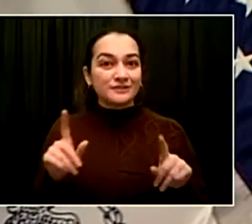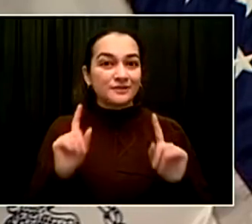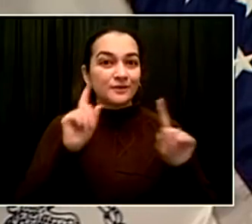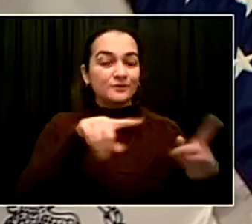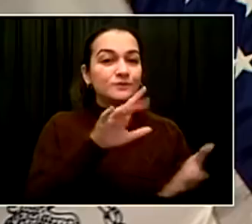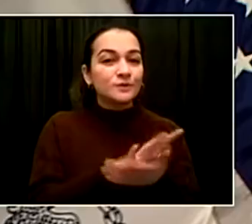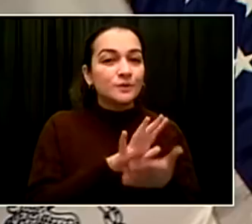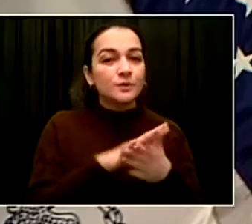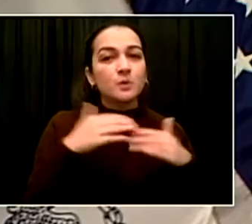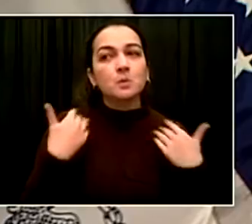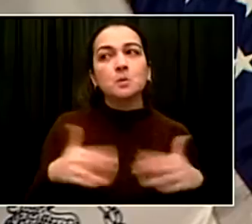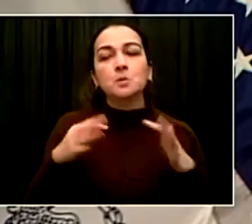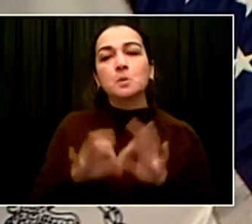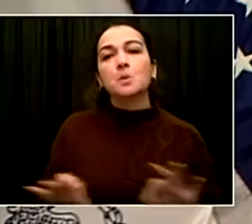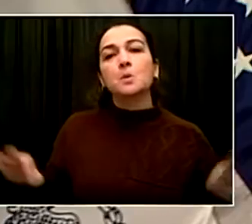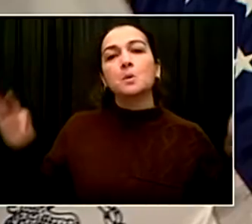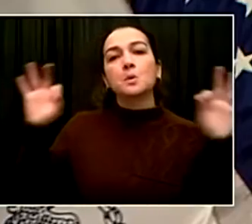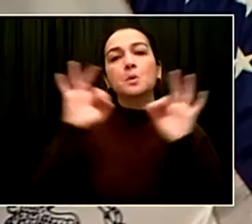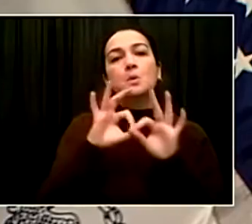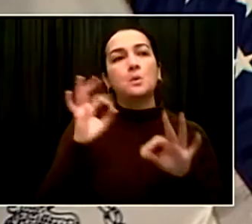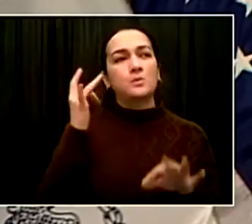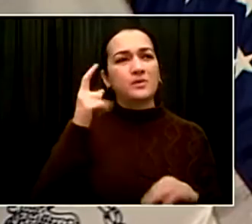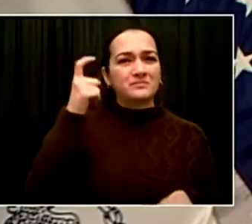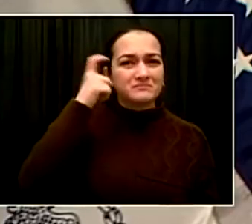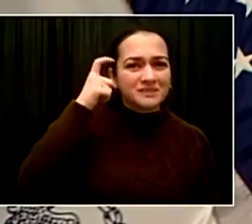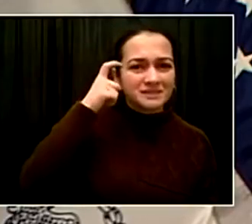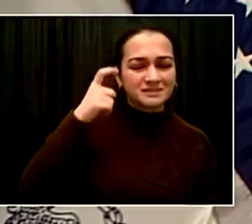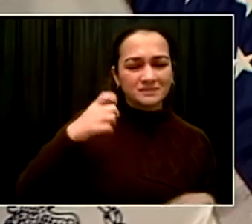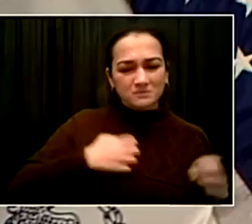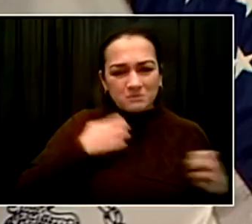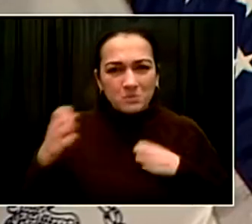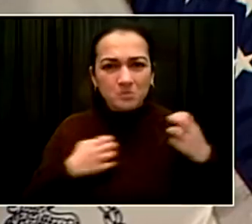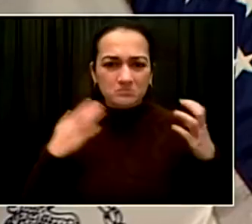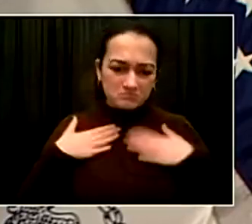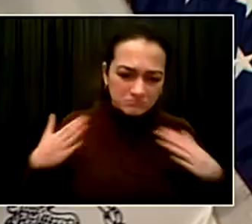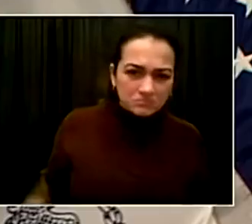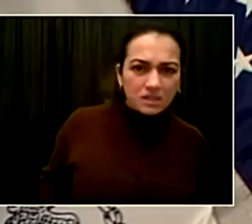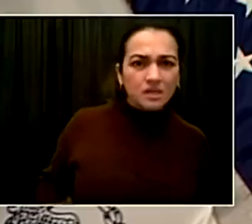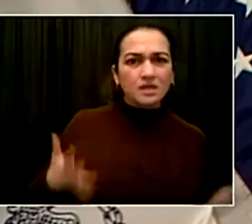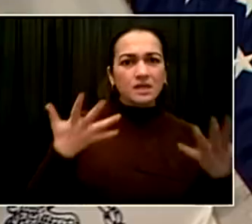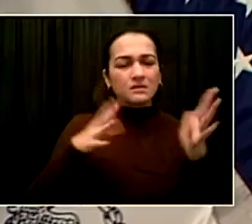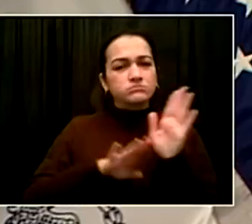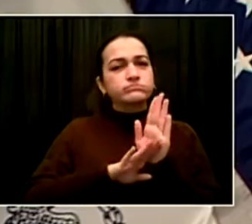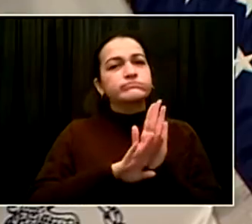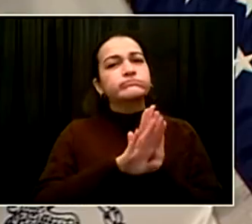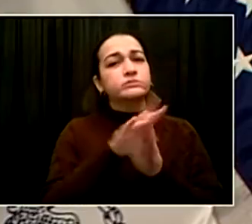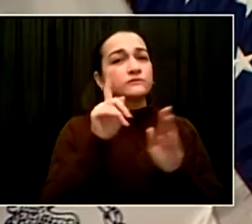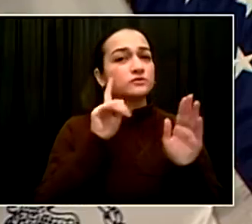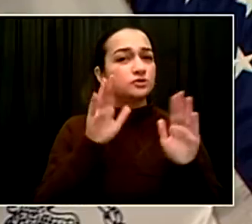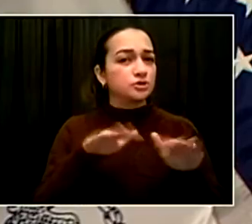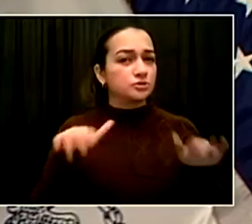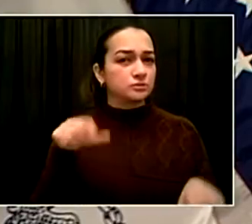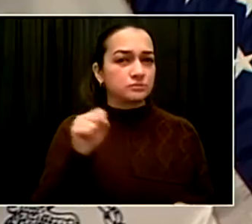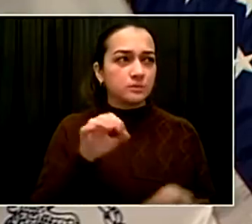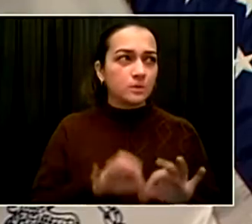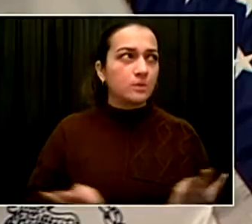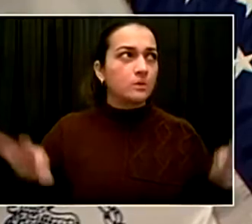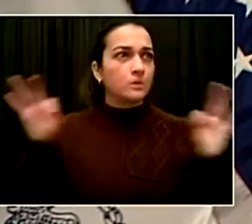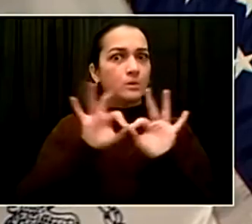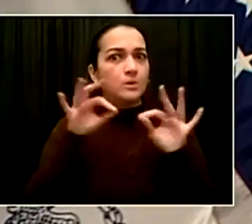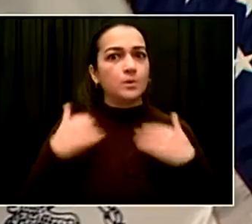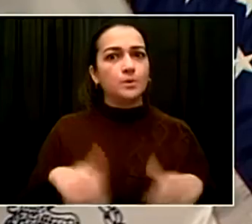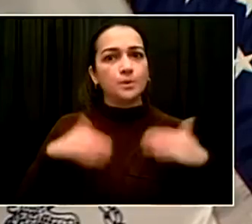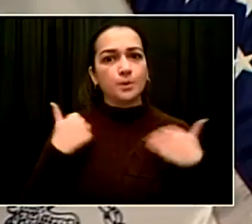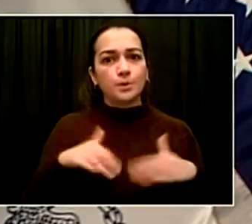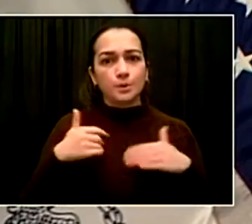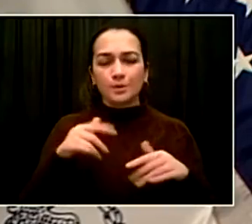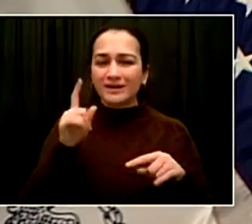BACK TO SEPTEMBER BEFORE THAT,